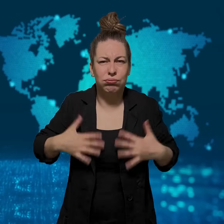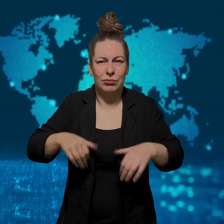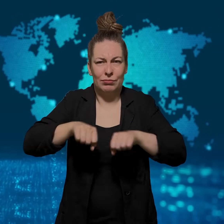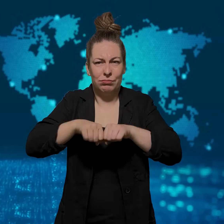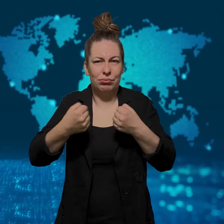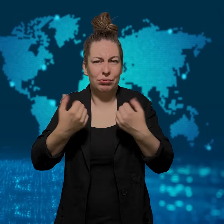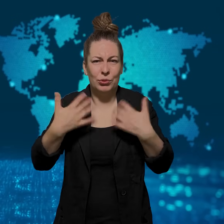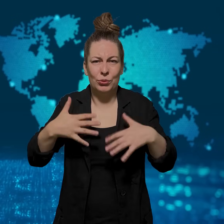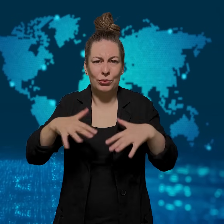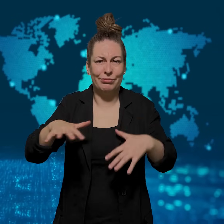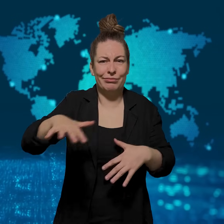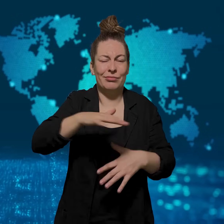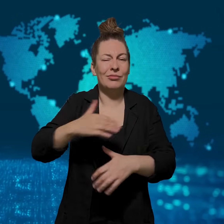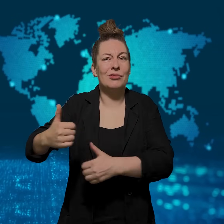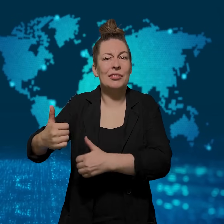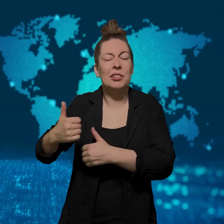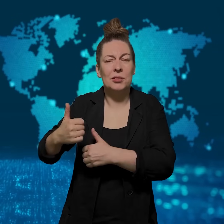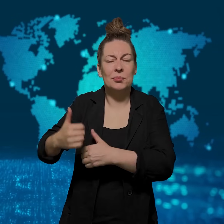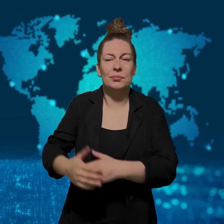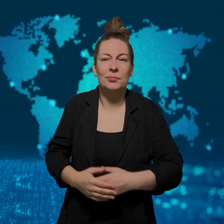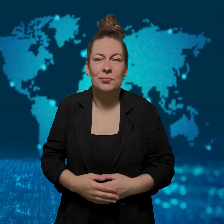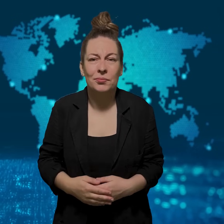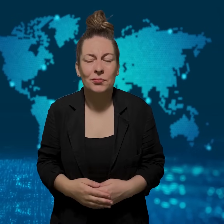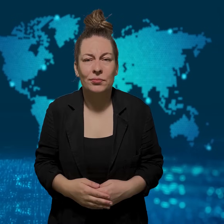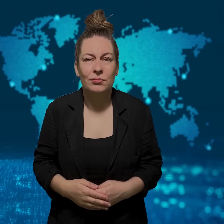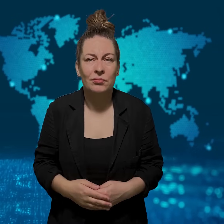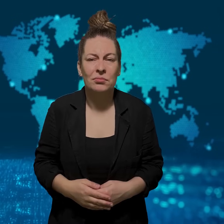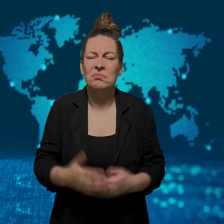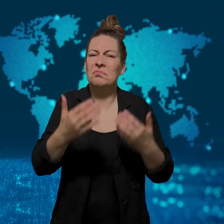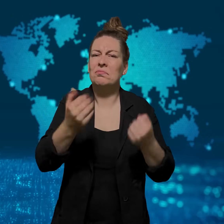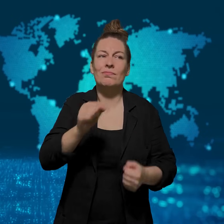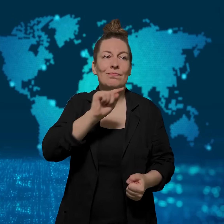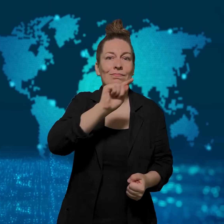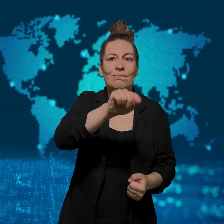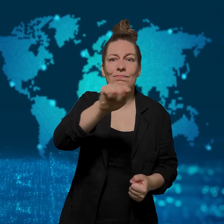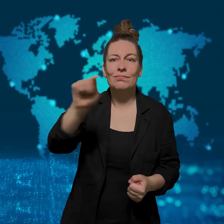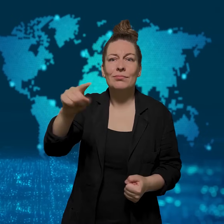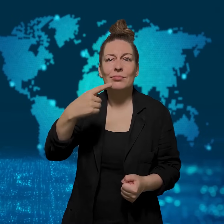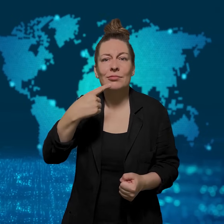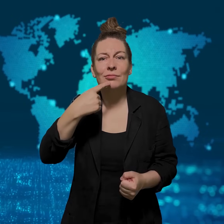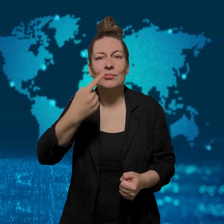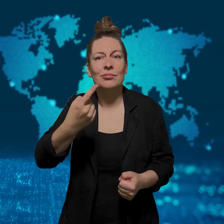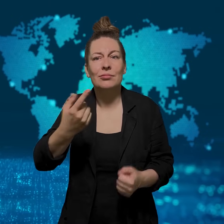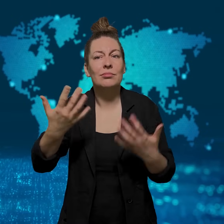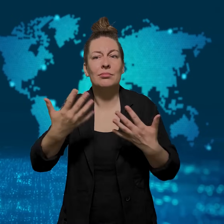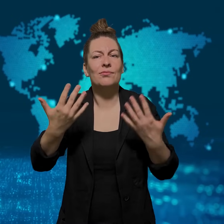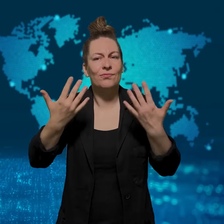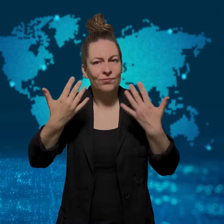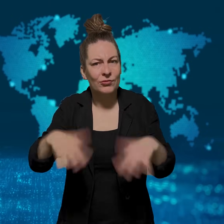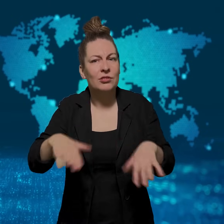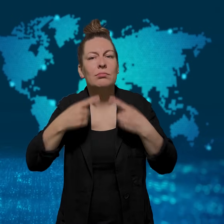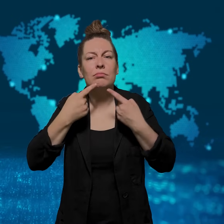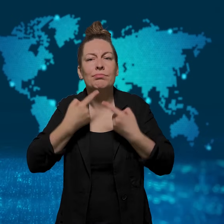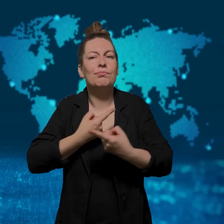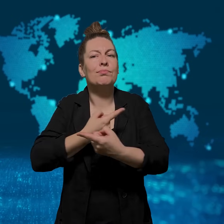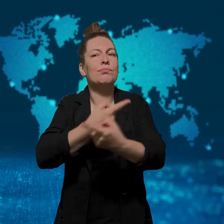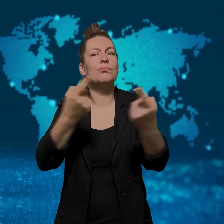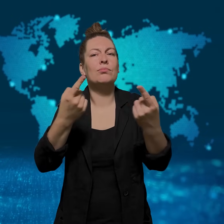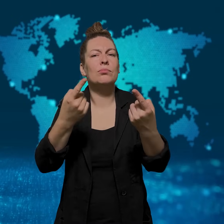the military base - was graphic as it showed bloody and wounded soldiers.